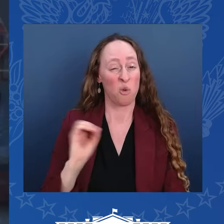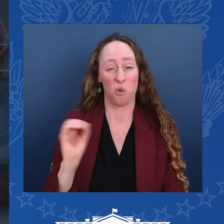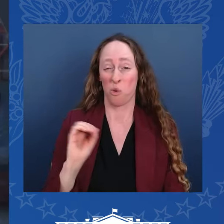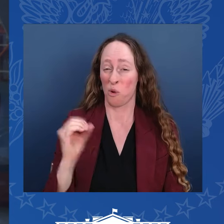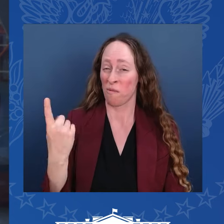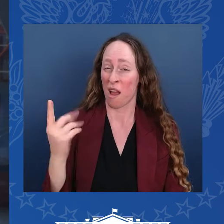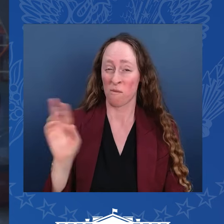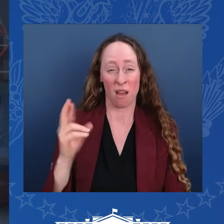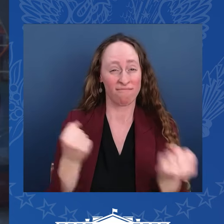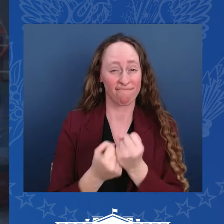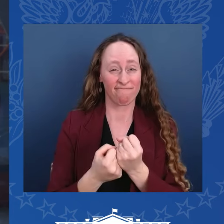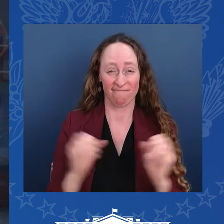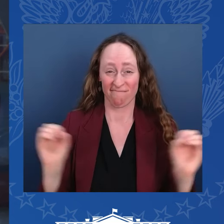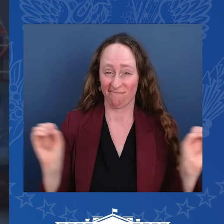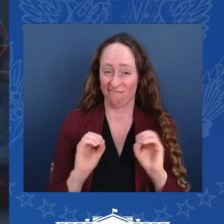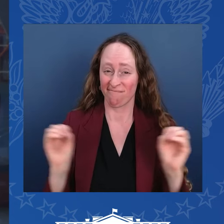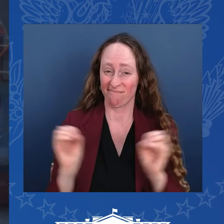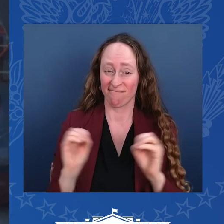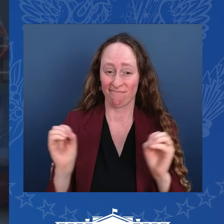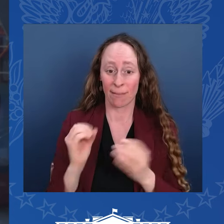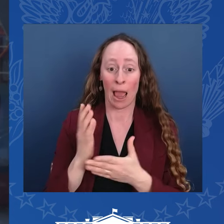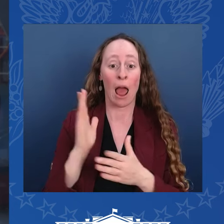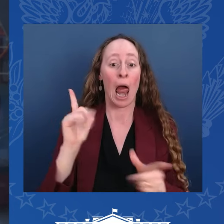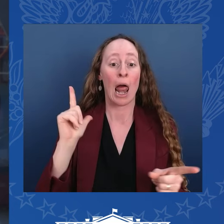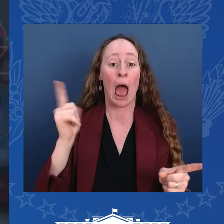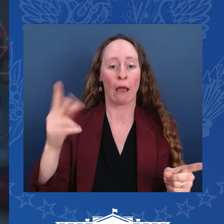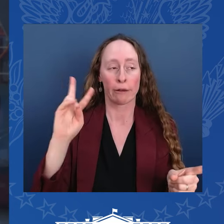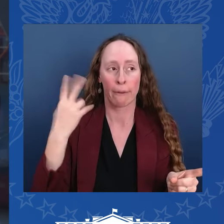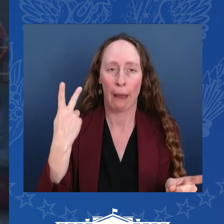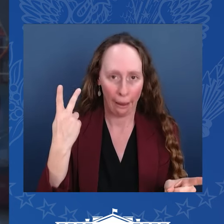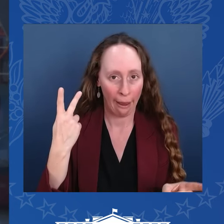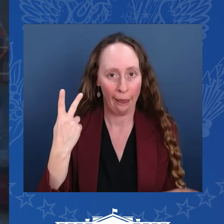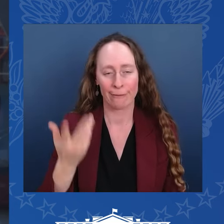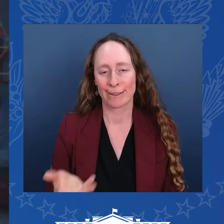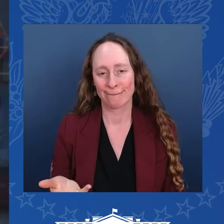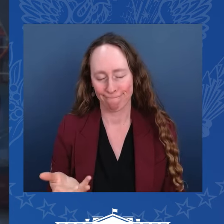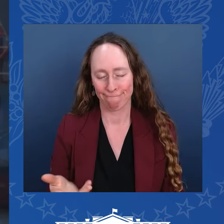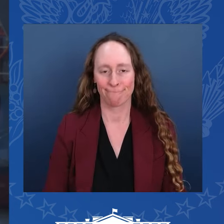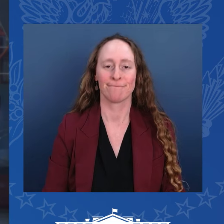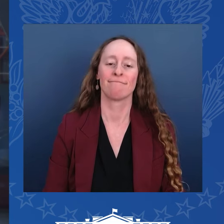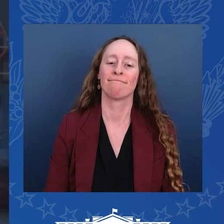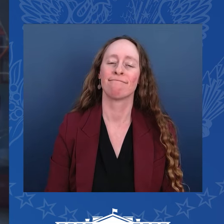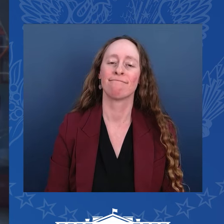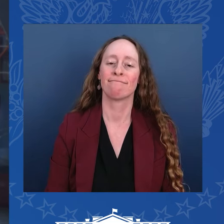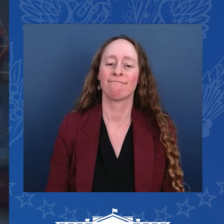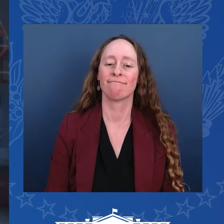who need it most got us through the pandemic. The bipartisan infrastructure law drew